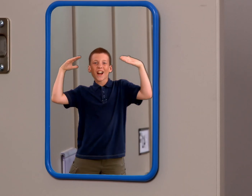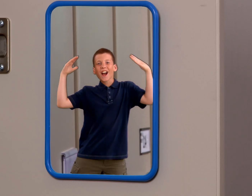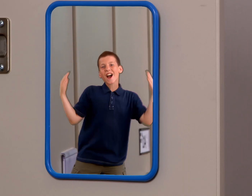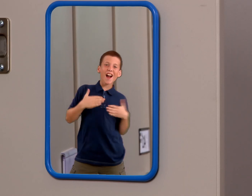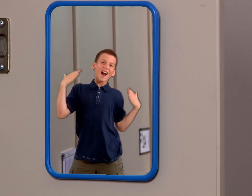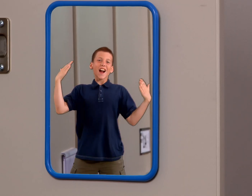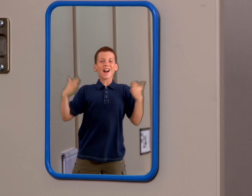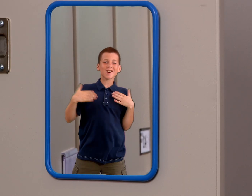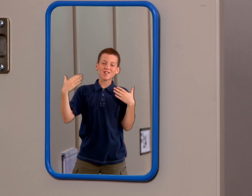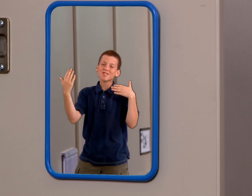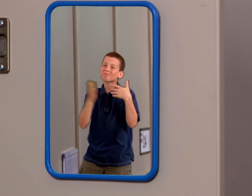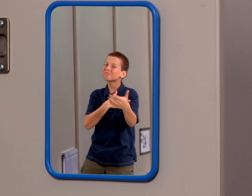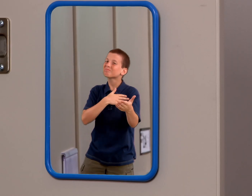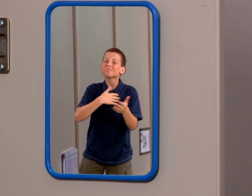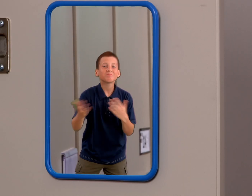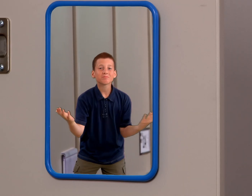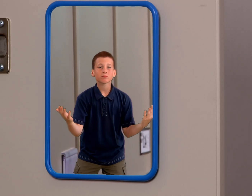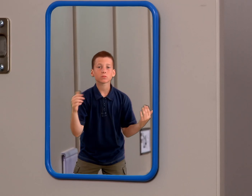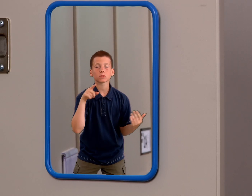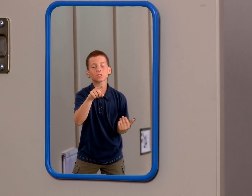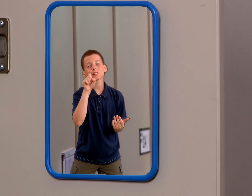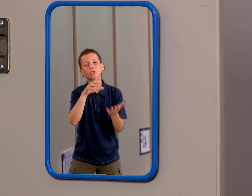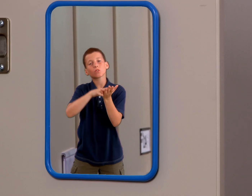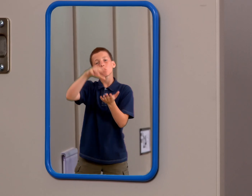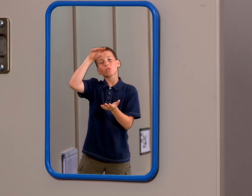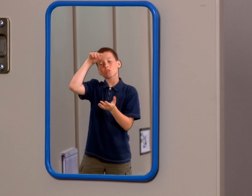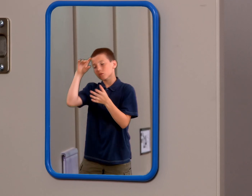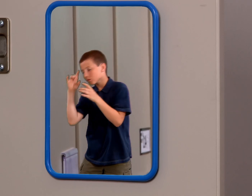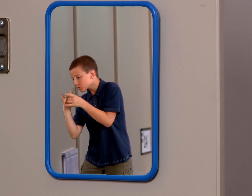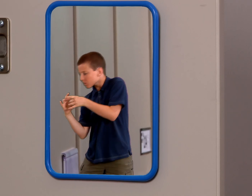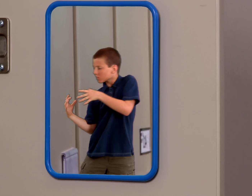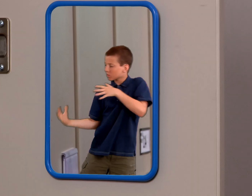WHY GO AROUND WITH A POUTY CHIN?